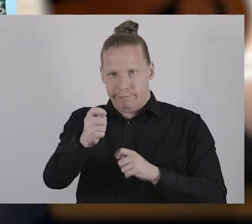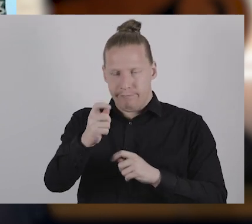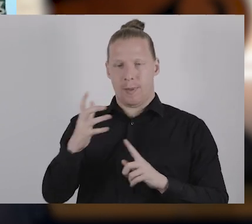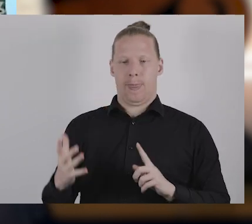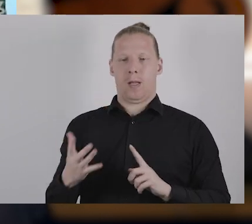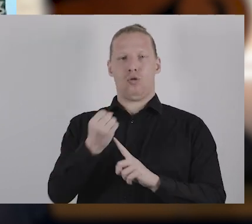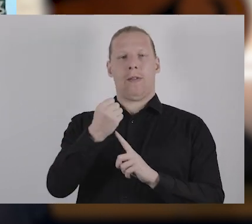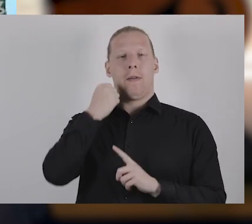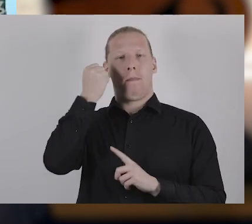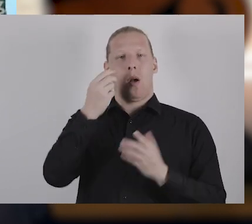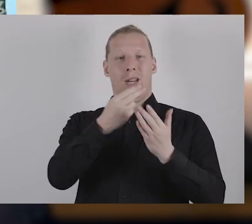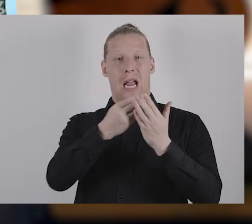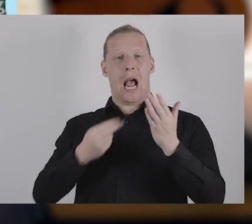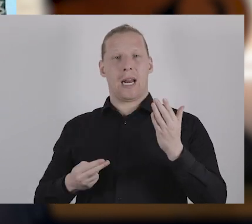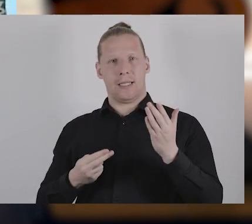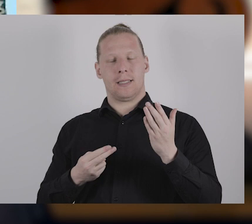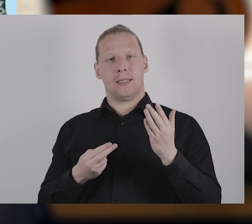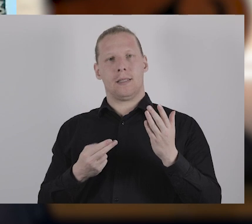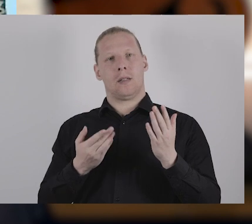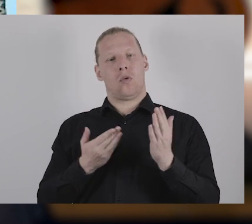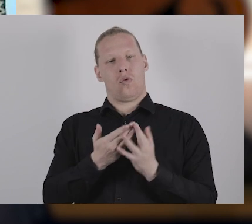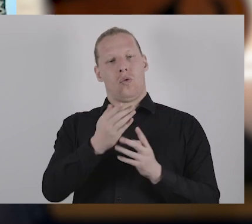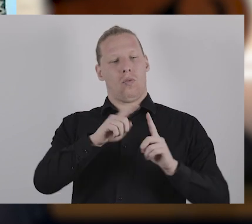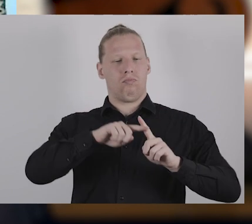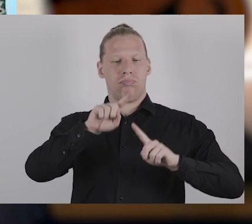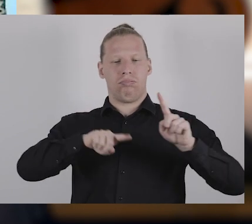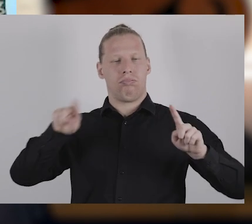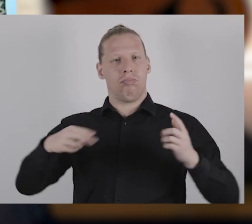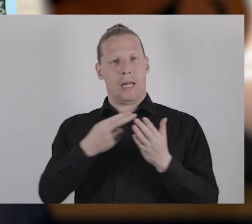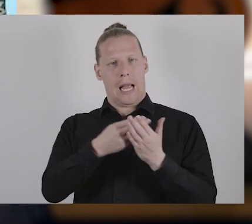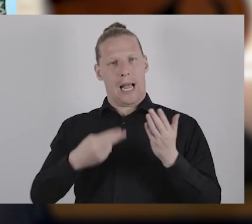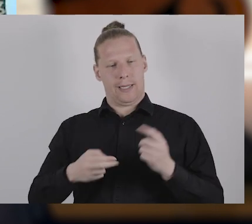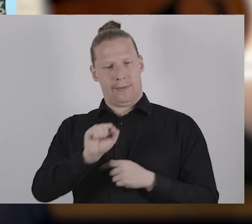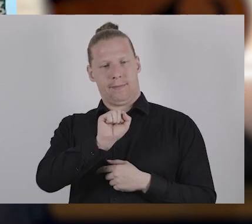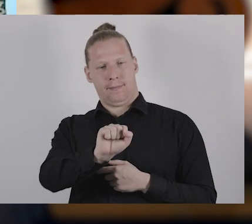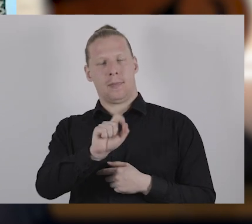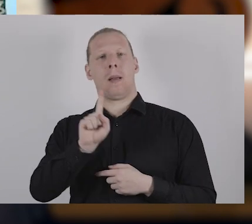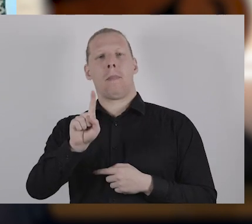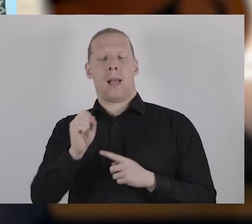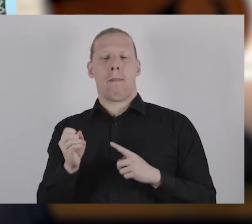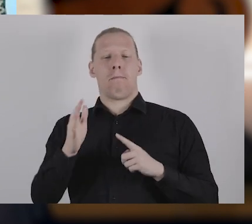effort and achievements of Māori artists across all disciplines, it also demonstrates the integral role